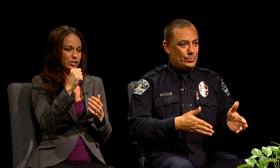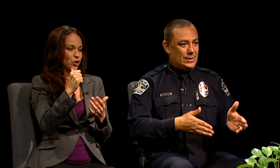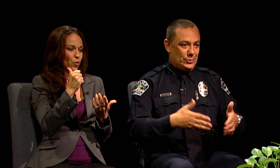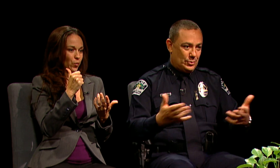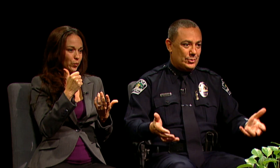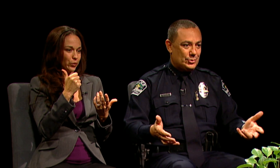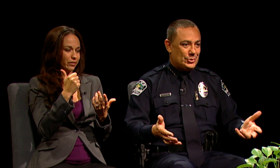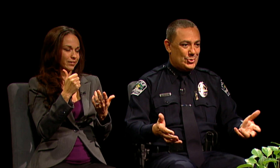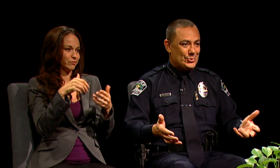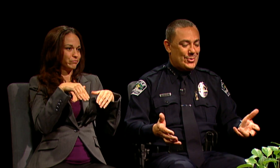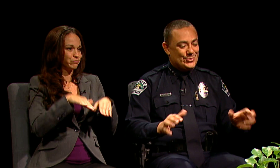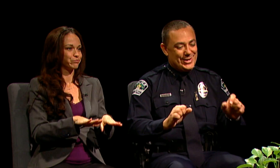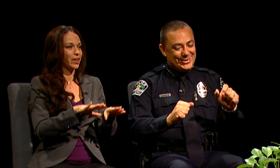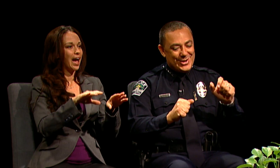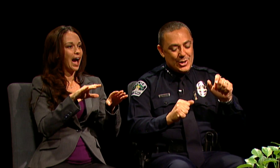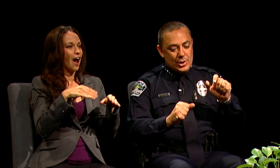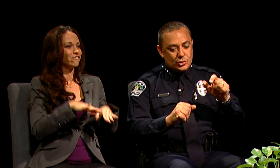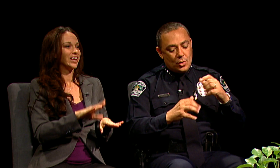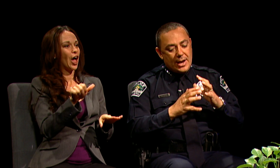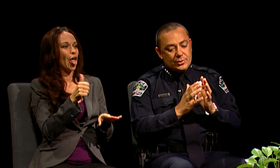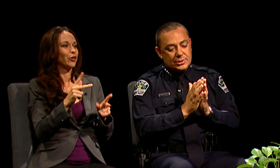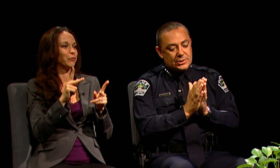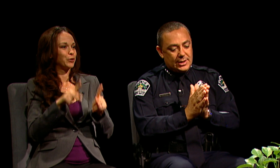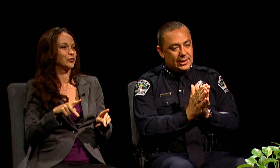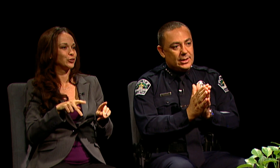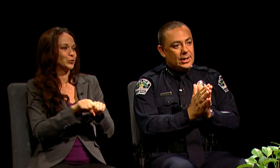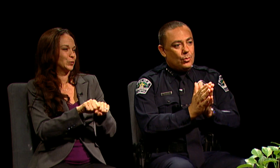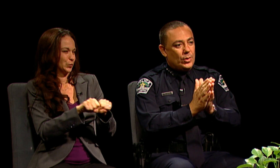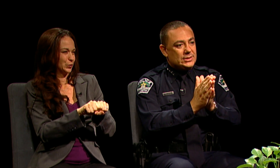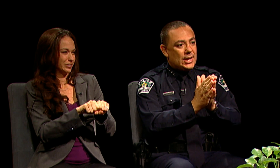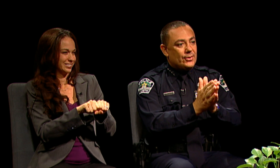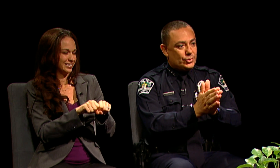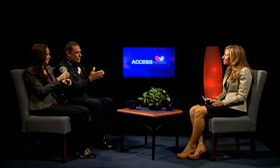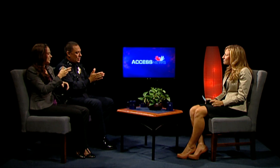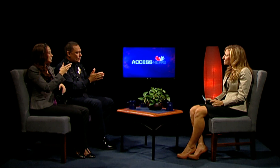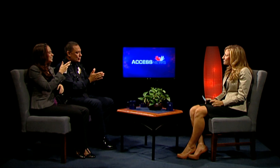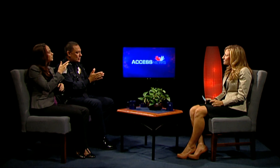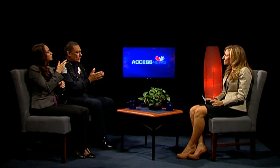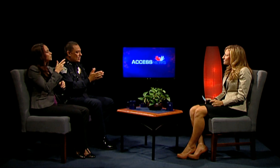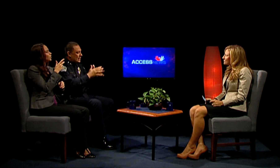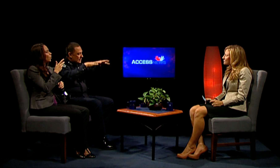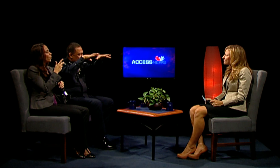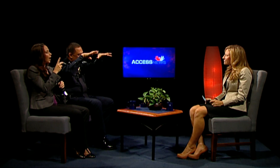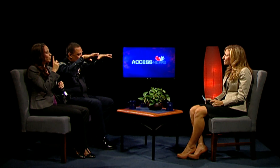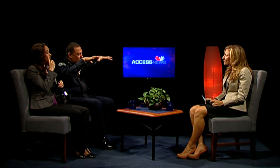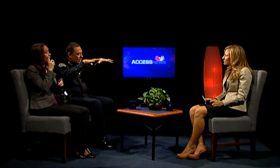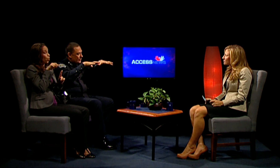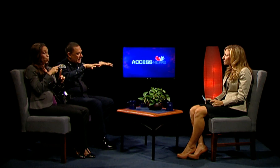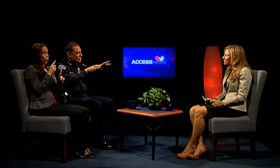YOU UNDERSTAND WHAT I'M SAYING? SO I WOULD JUST SAY, ONCE THE OFFICER KNOWS, THEN EVERYTHING WILL CALM DOWN.